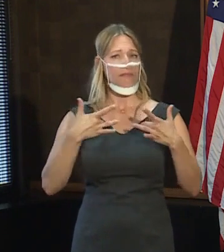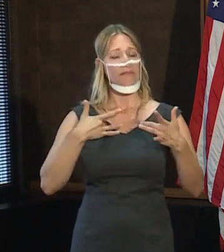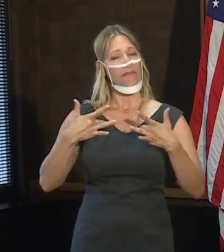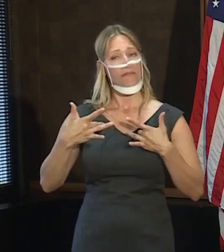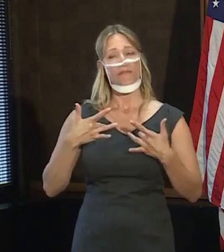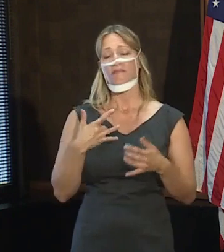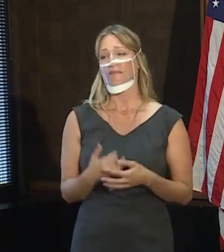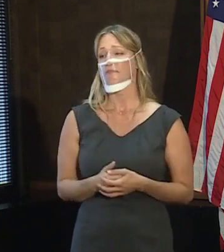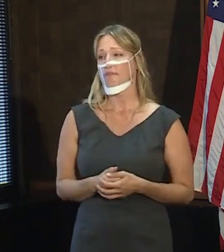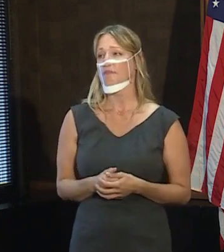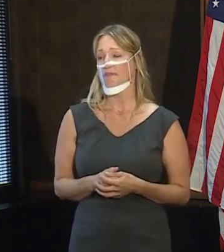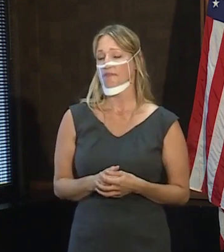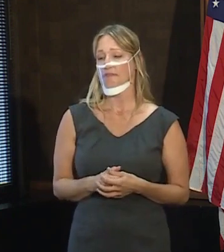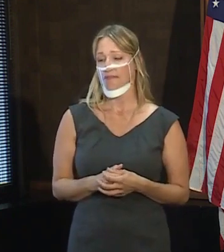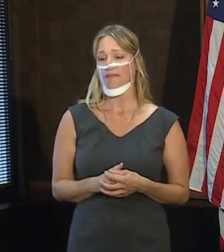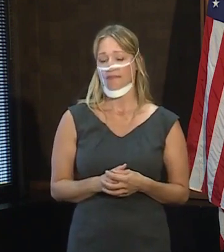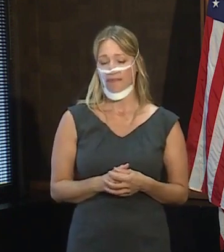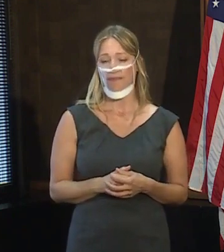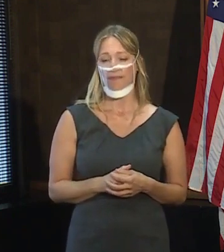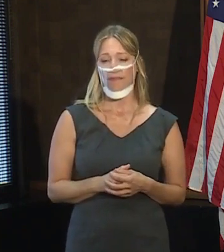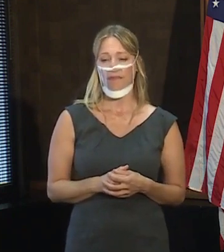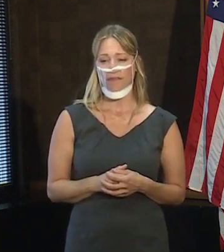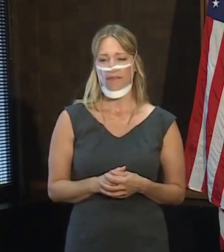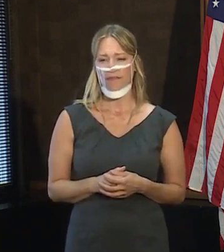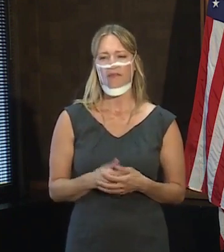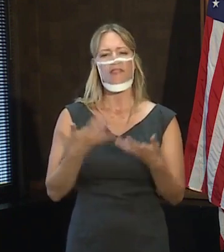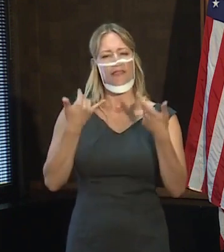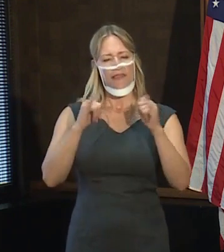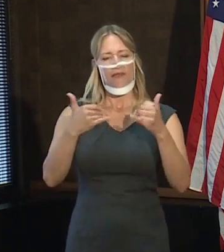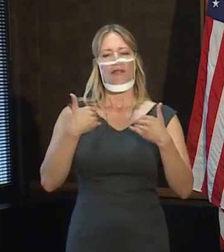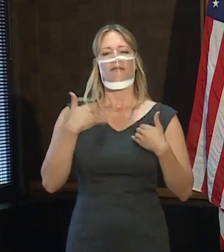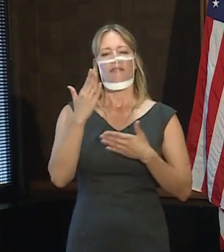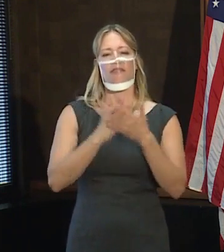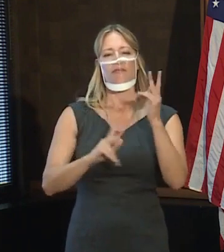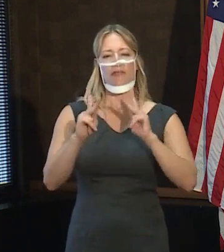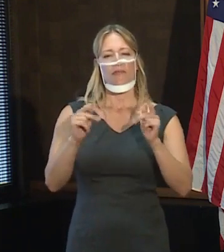OH HOSPITALIZATION IS ALSO A LITTLE BIT CONCERNING TO ME.